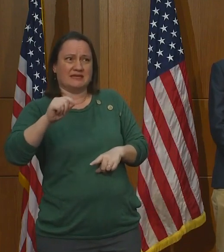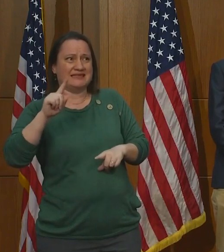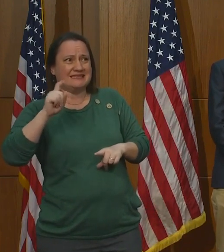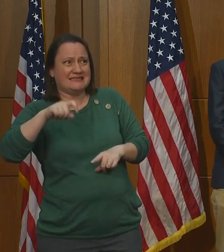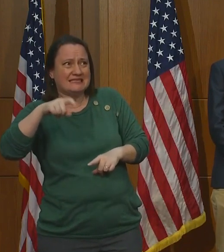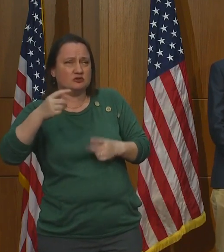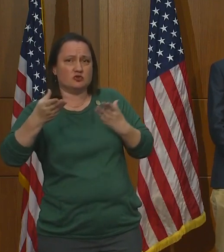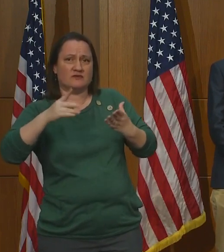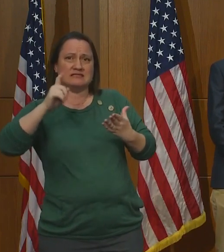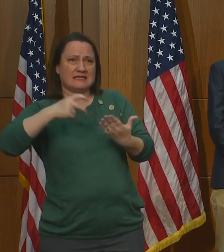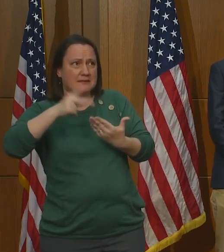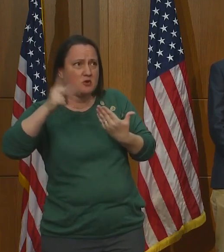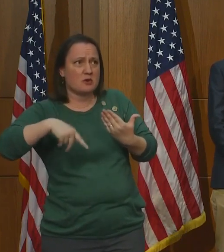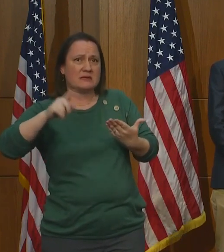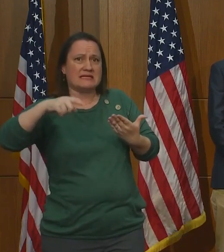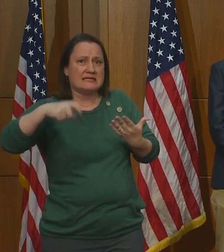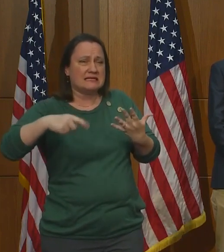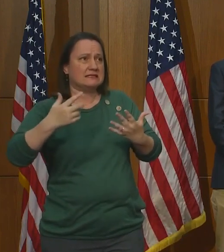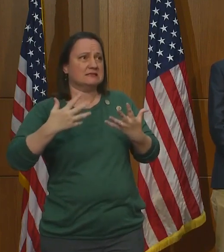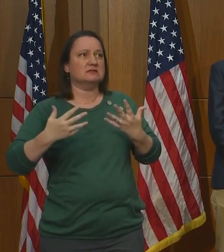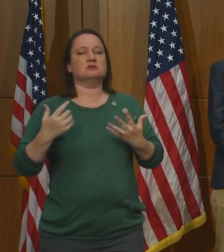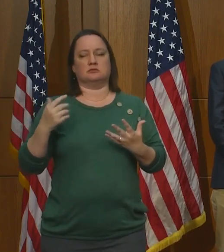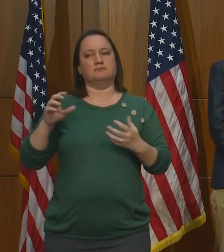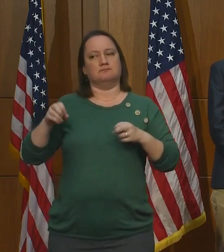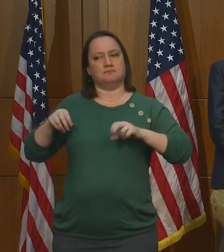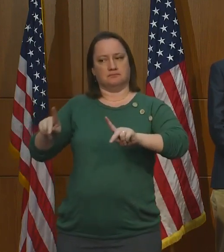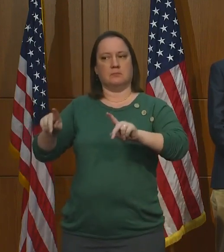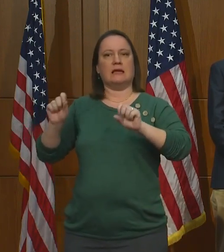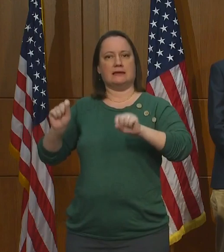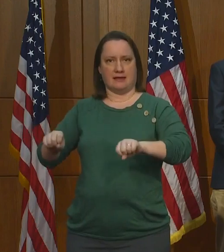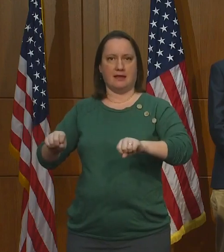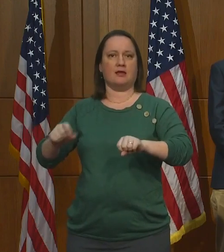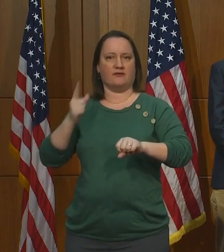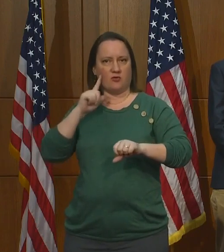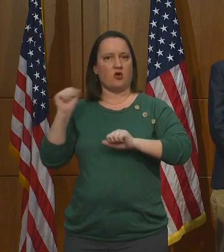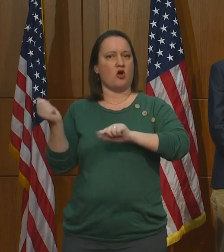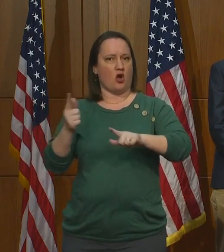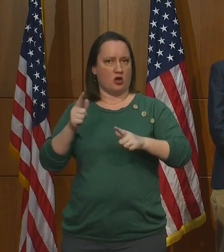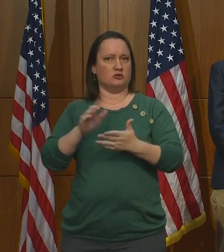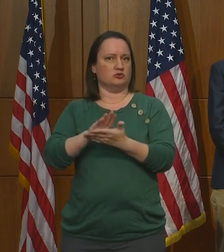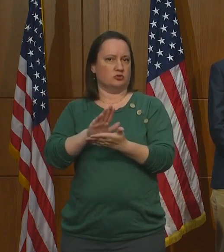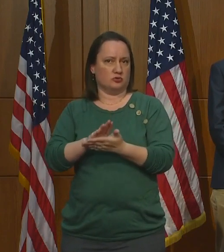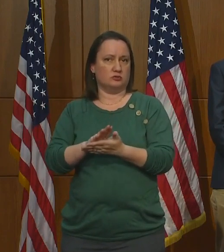WITH DISABILITIES AND THE NEED TO GET THOSE STUDENTS BACK IT FOR SERVICES AND PROGRAMS